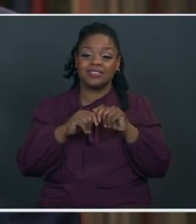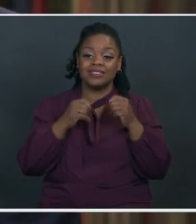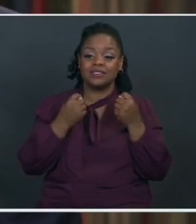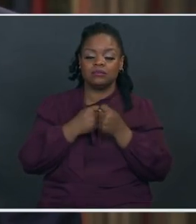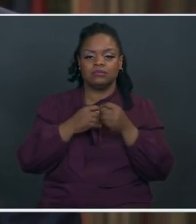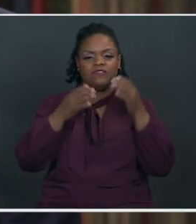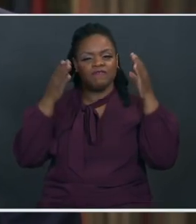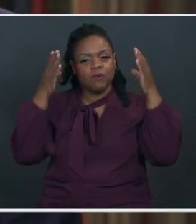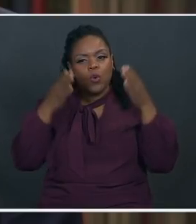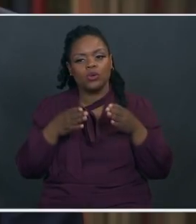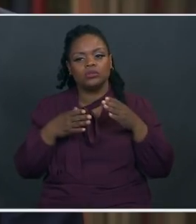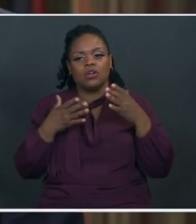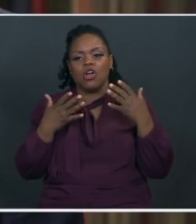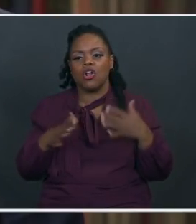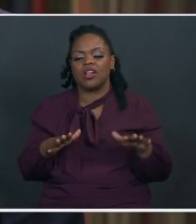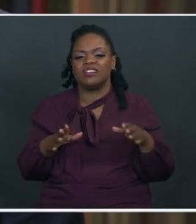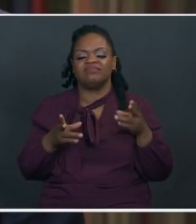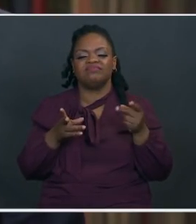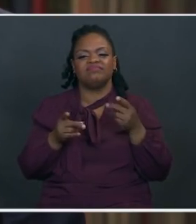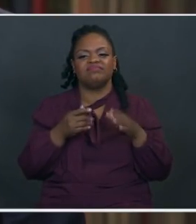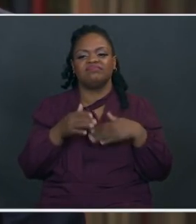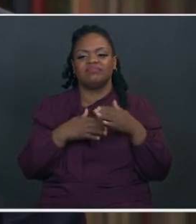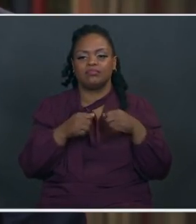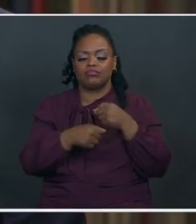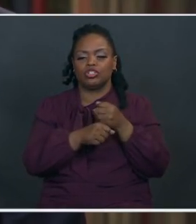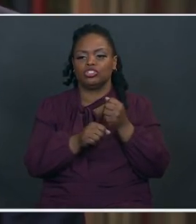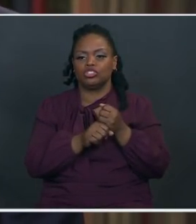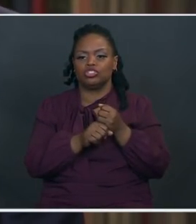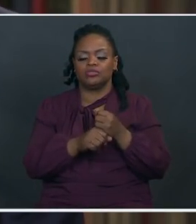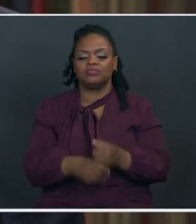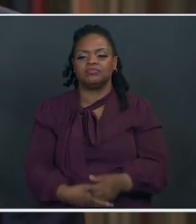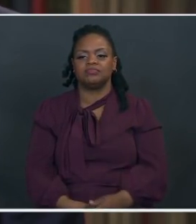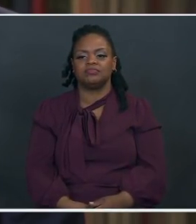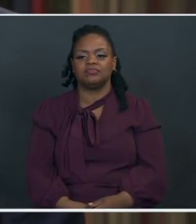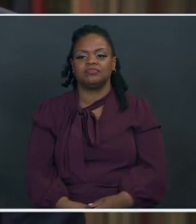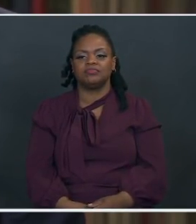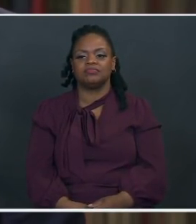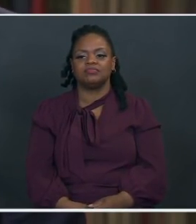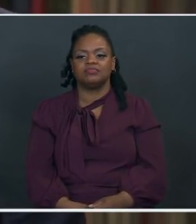Now, at its first instance, getting the syringes